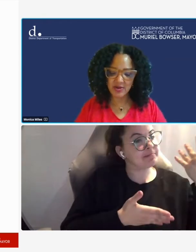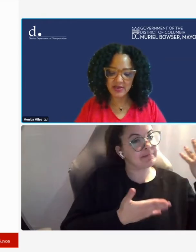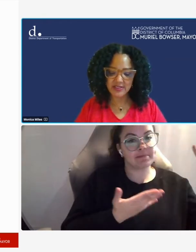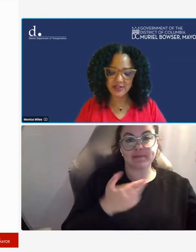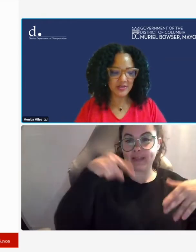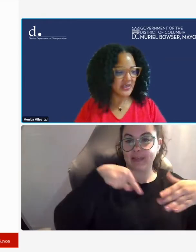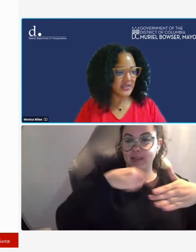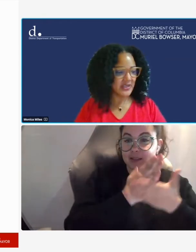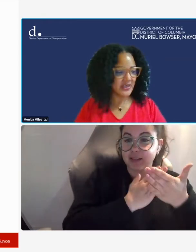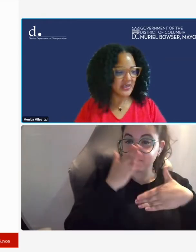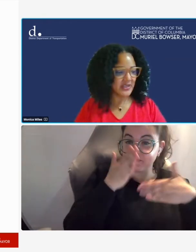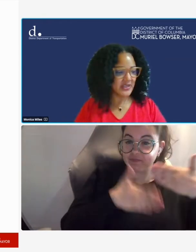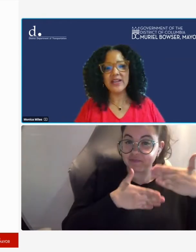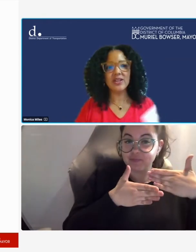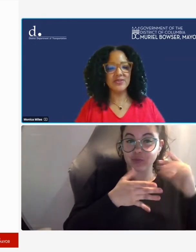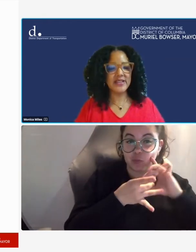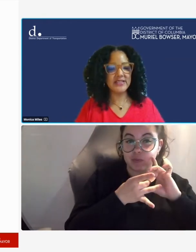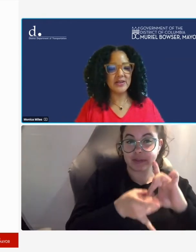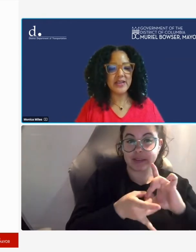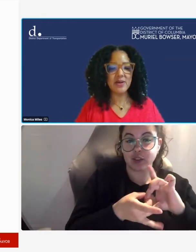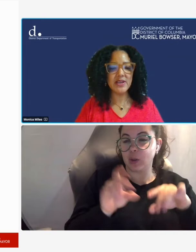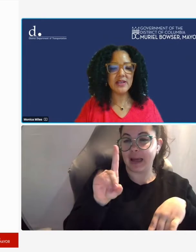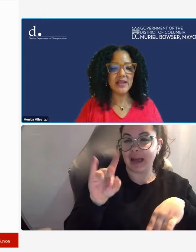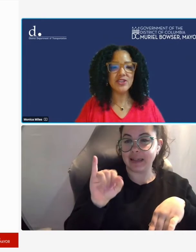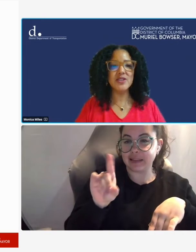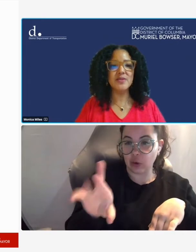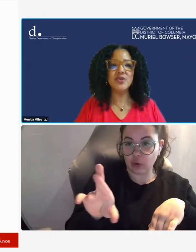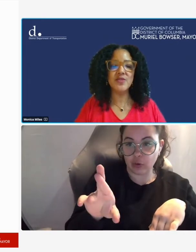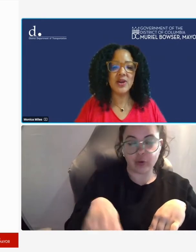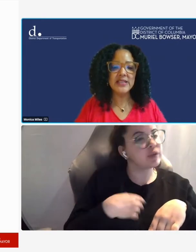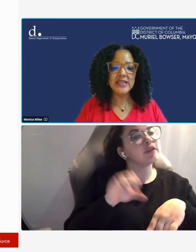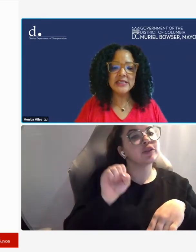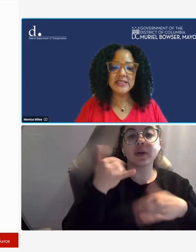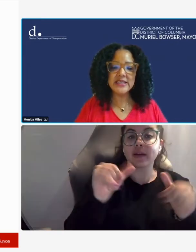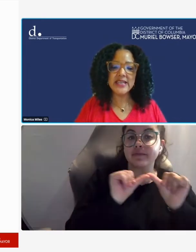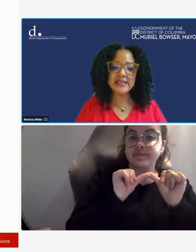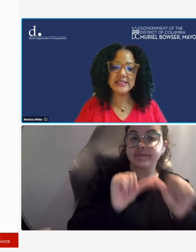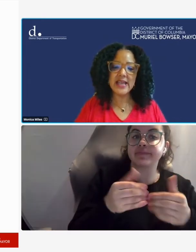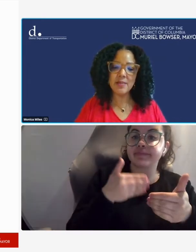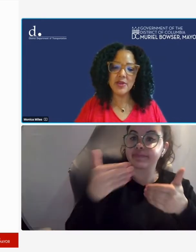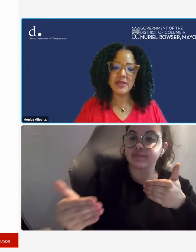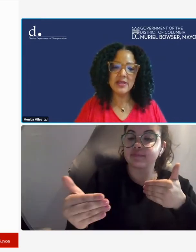to be doing on indirect cost rates so now we're going to actually move on to the next topic and